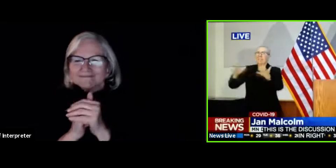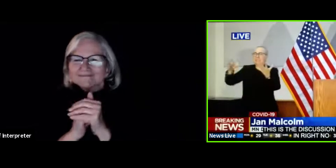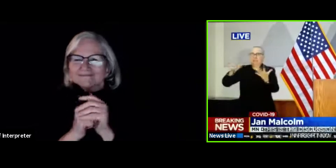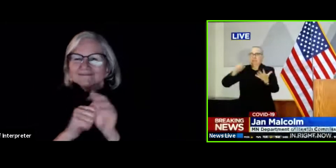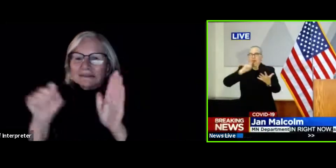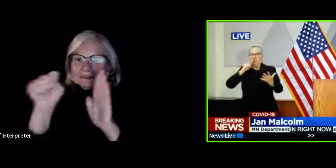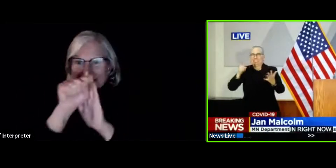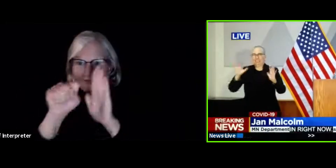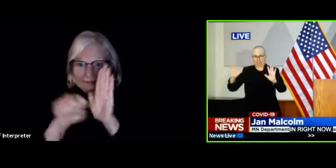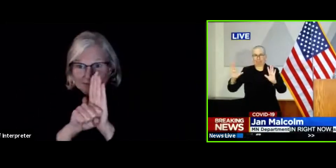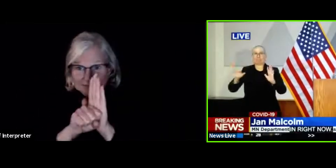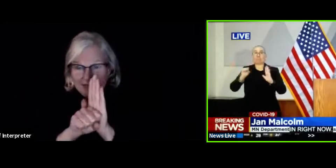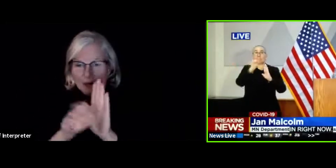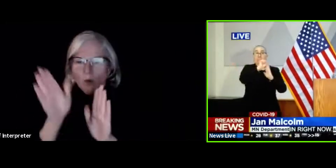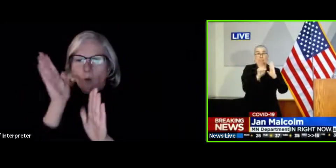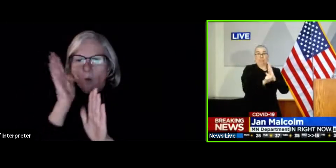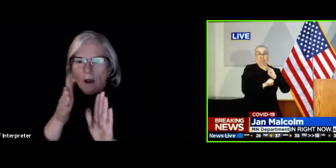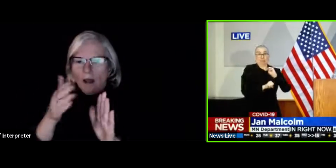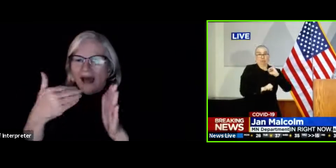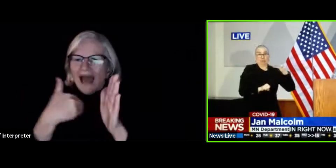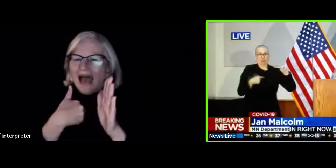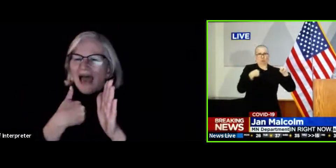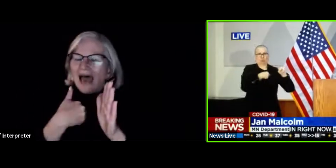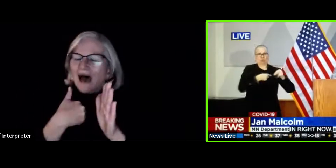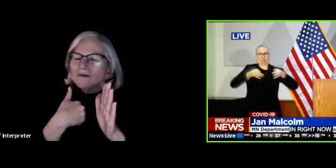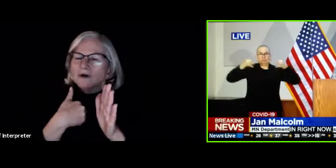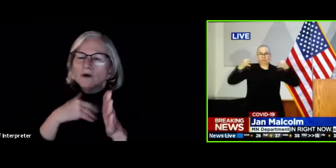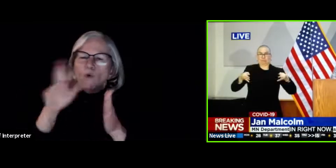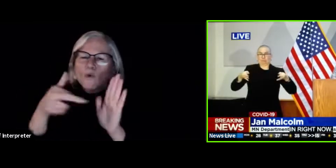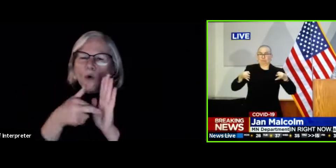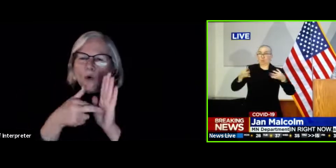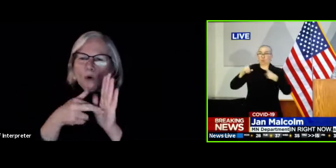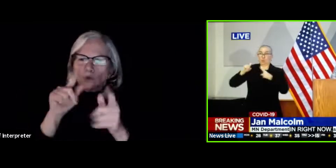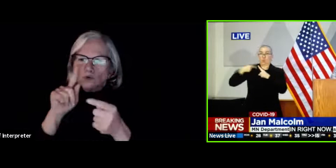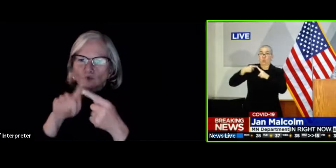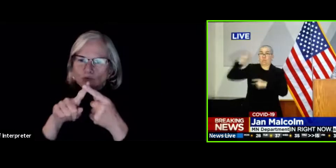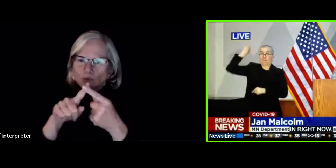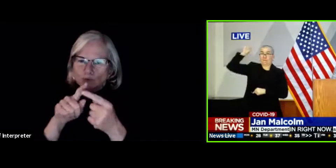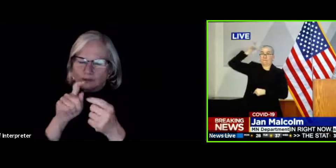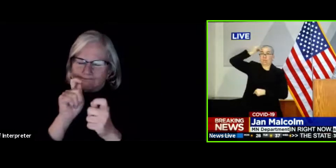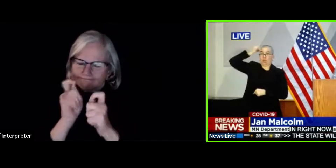CUSTOMIZING THE FEDERAL -- THE FEDERAL RECOMMENDATIONS FOR